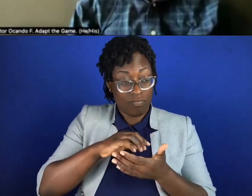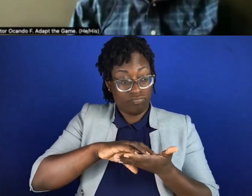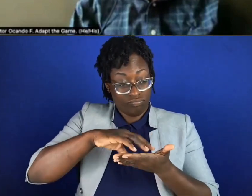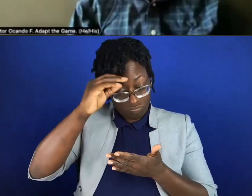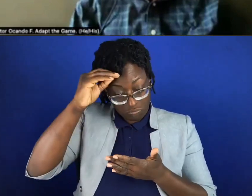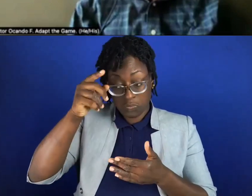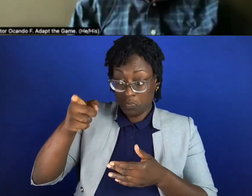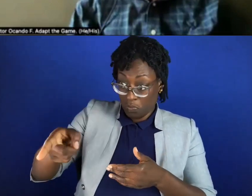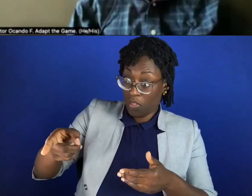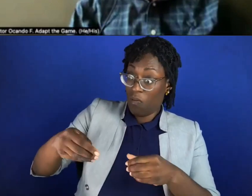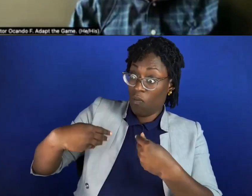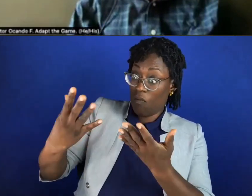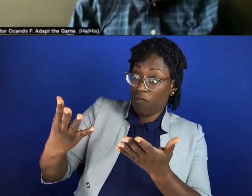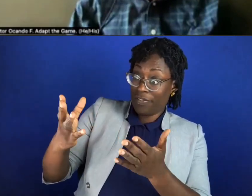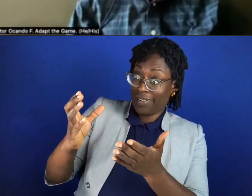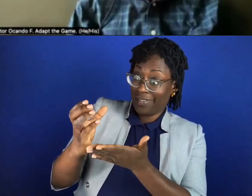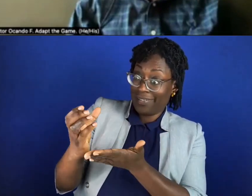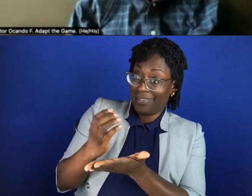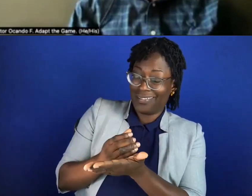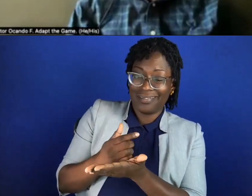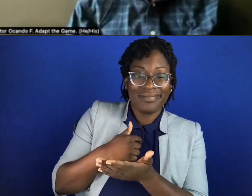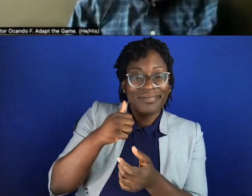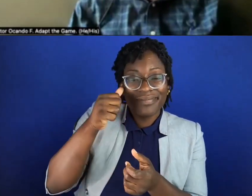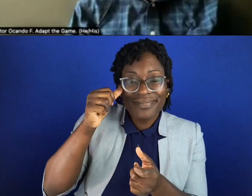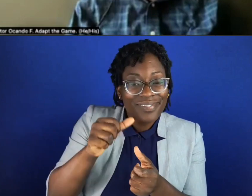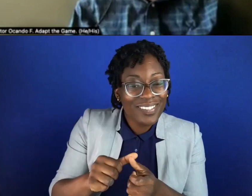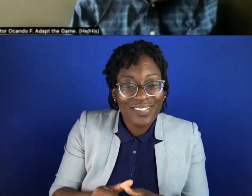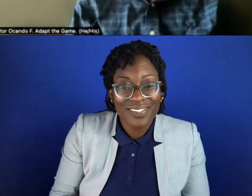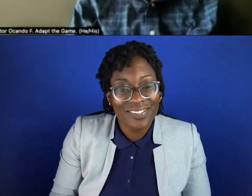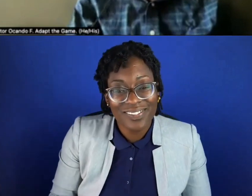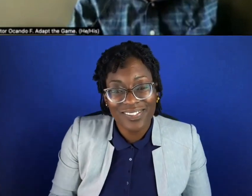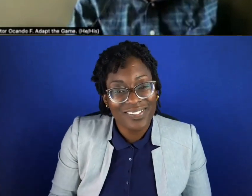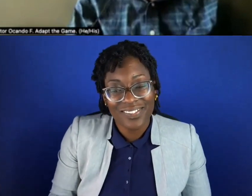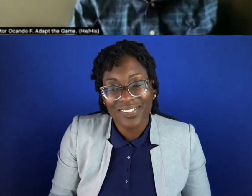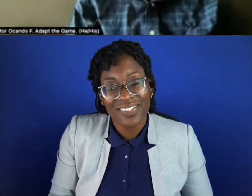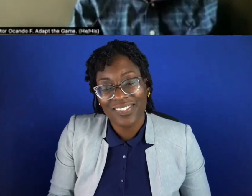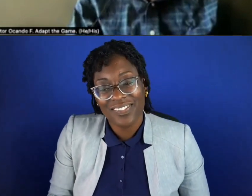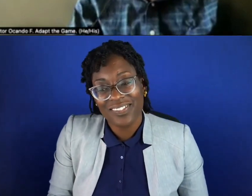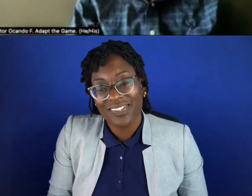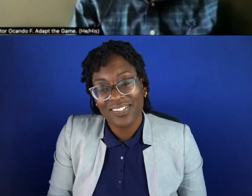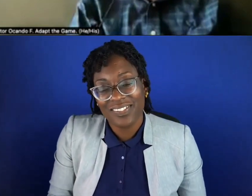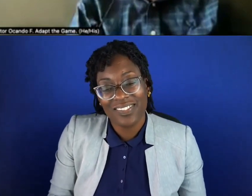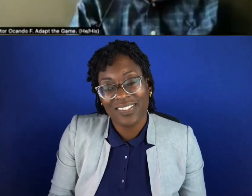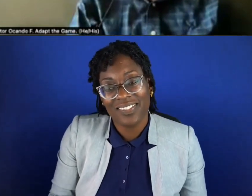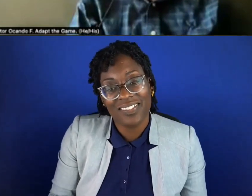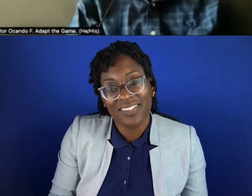but I don’t recall how I actually learned about it.